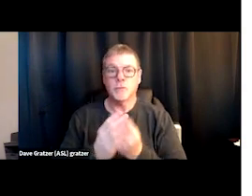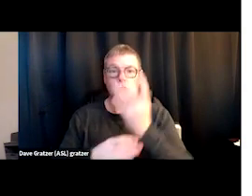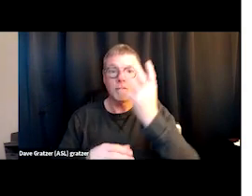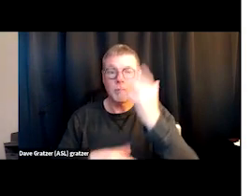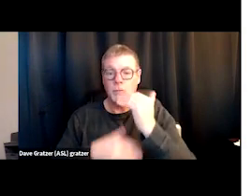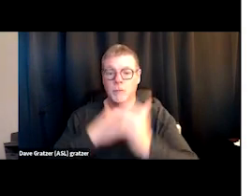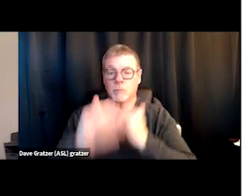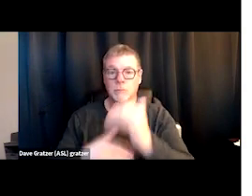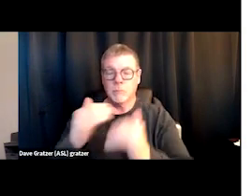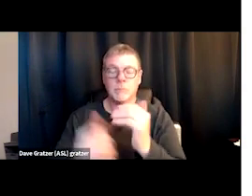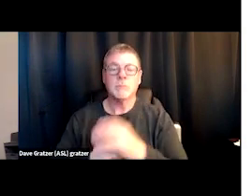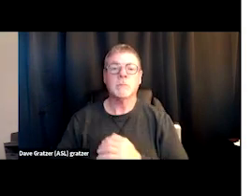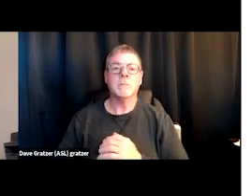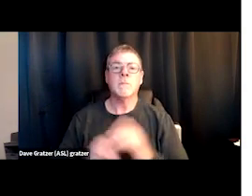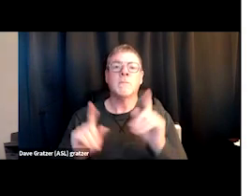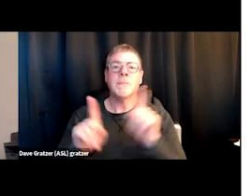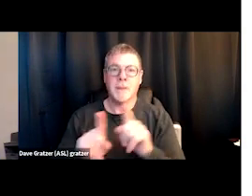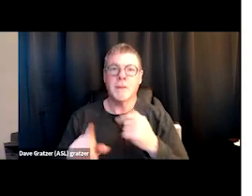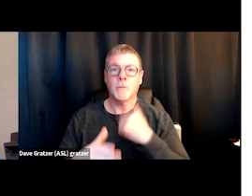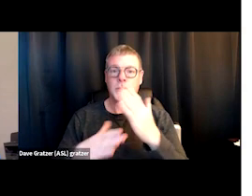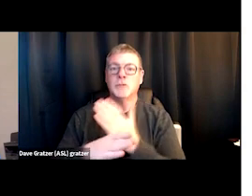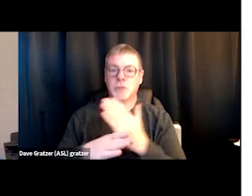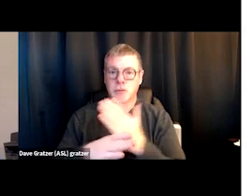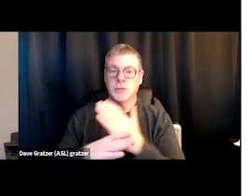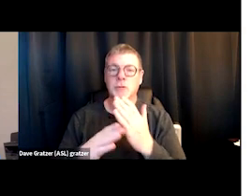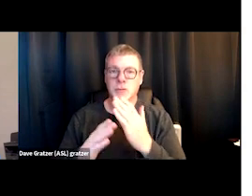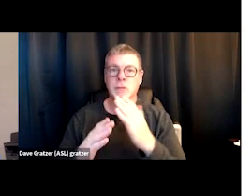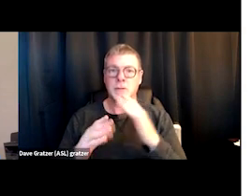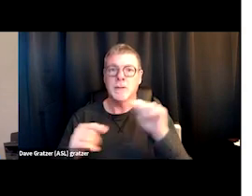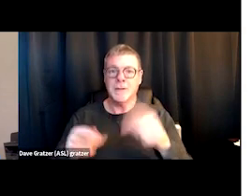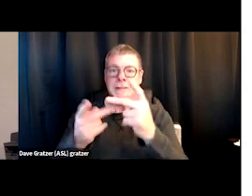and naturally as we shared this space and this vision